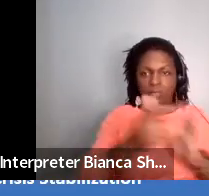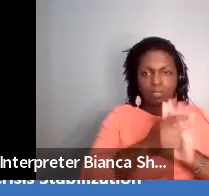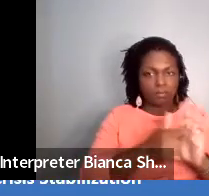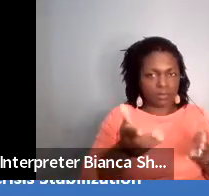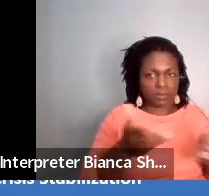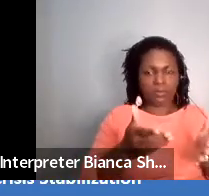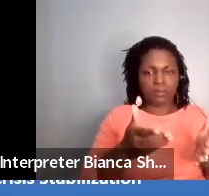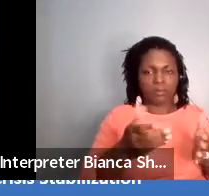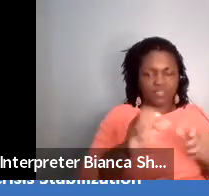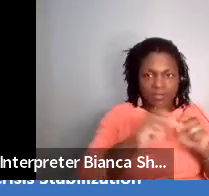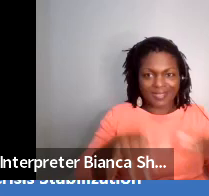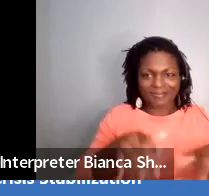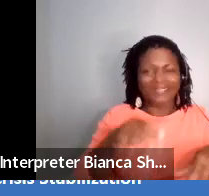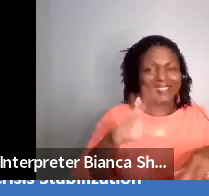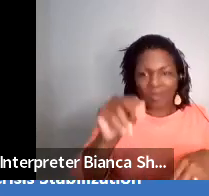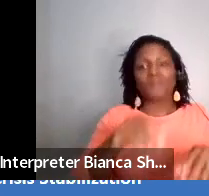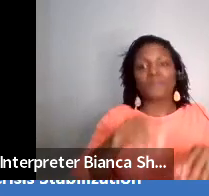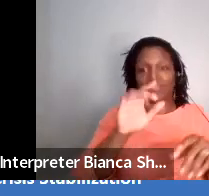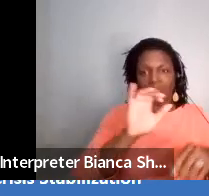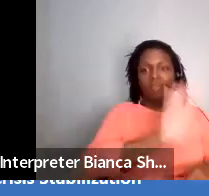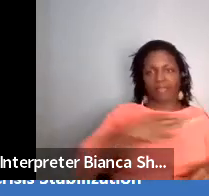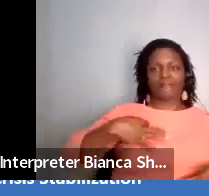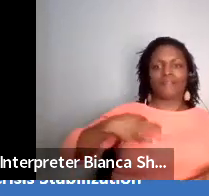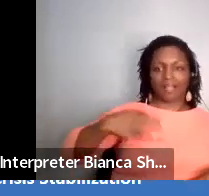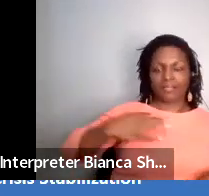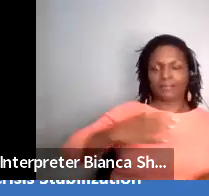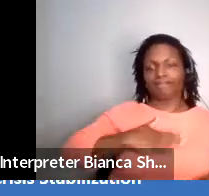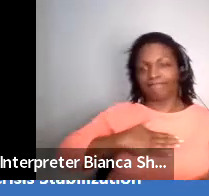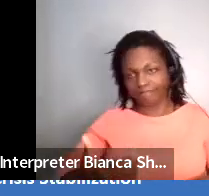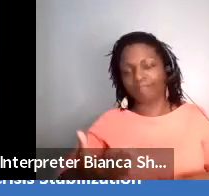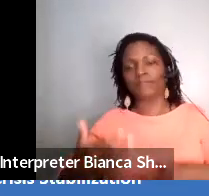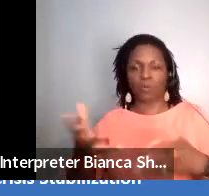And this chart shows based on the regions, you know.